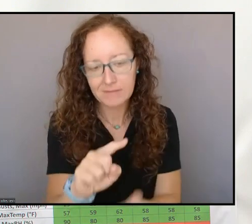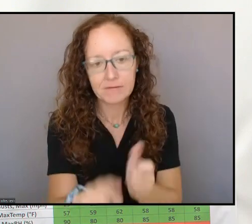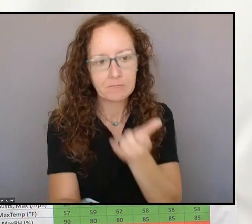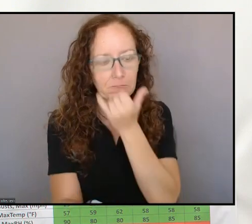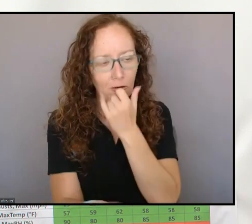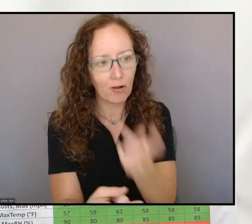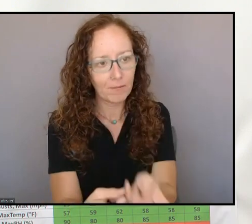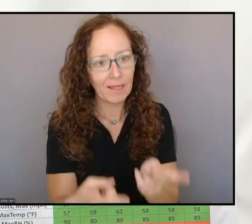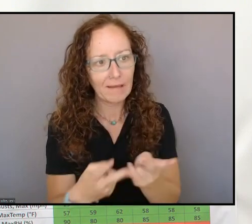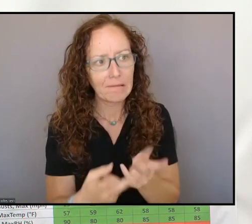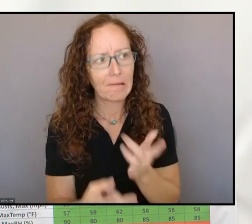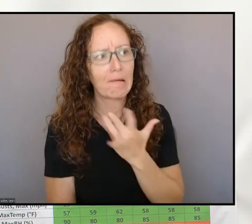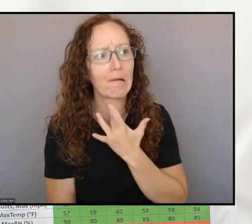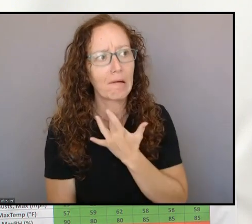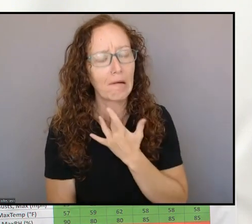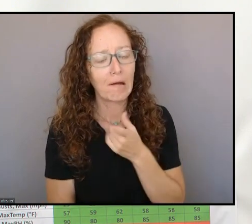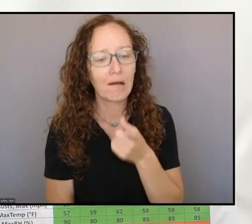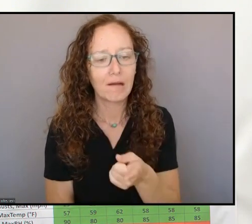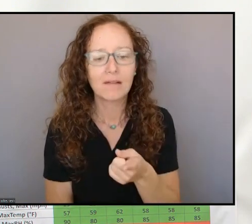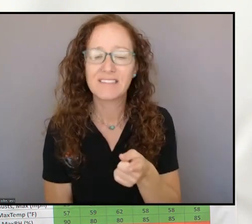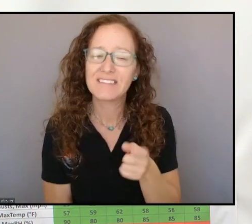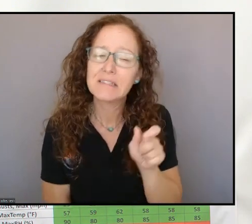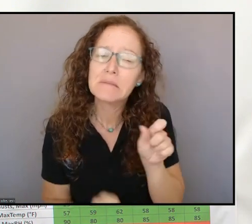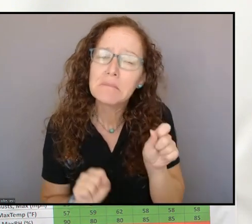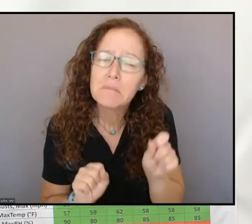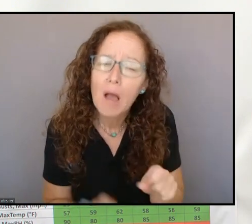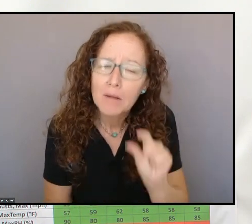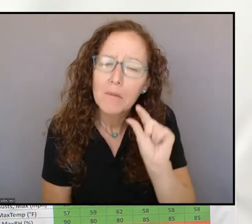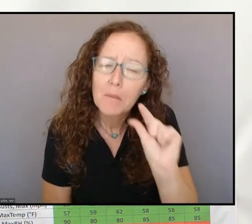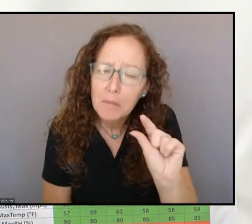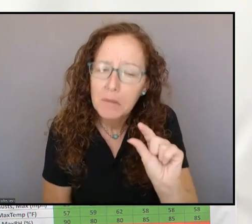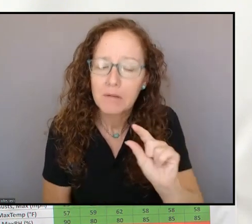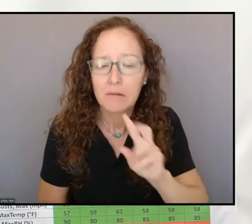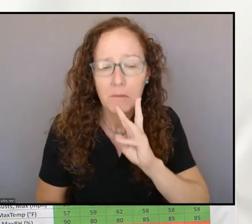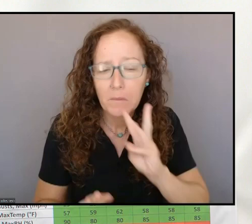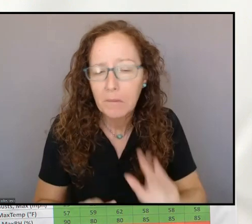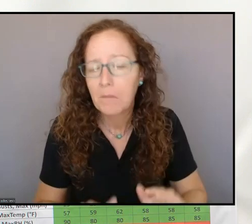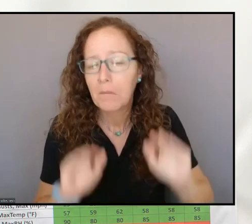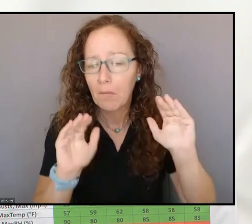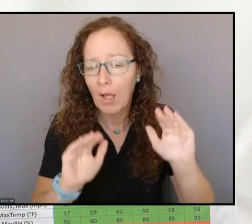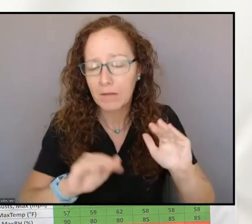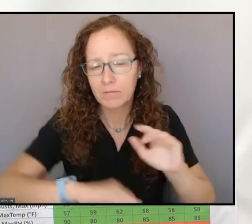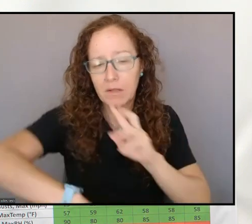potential for flooding in the fire off the burn scar. So just